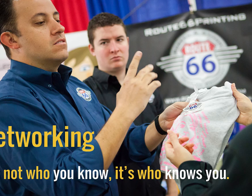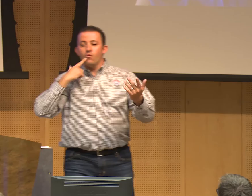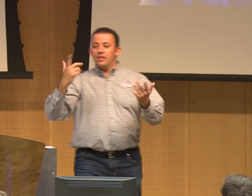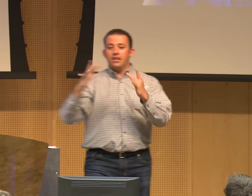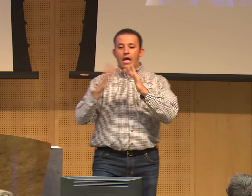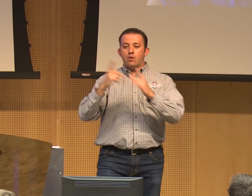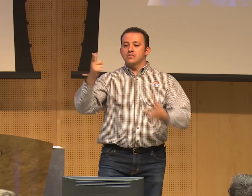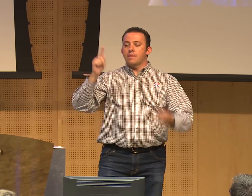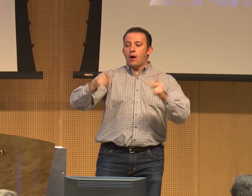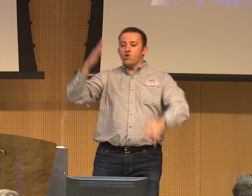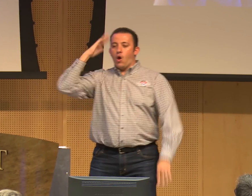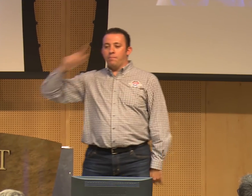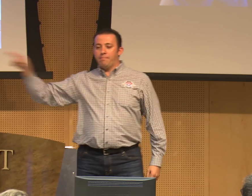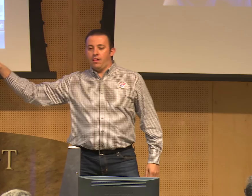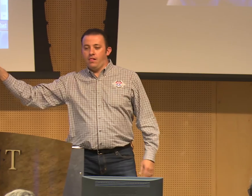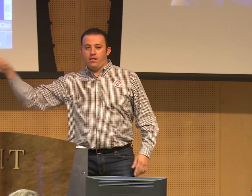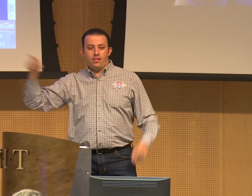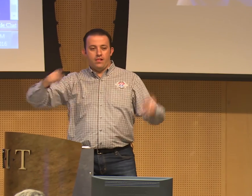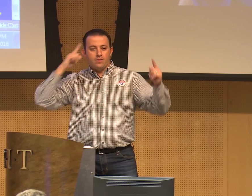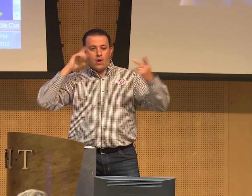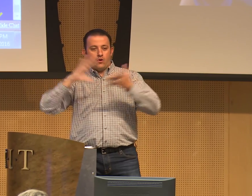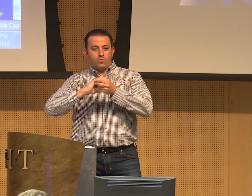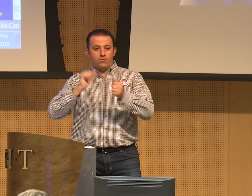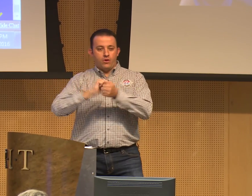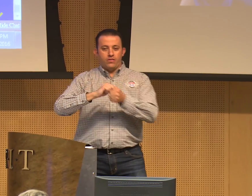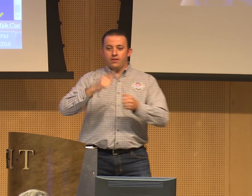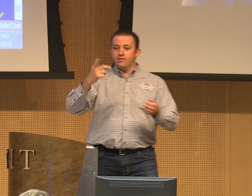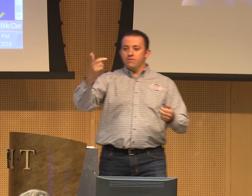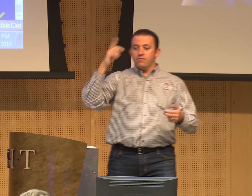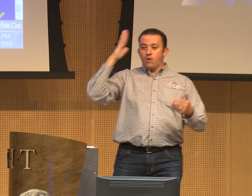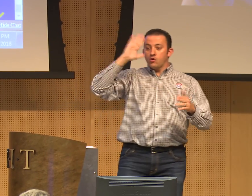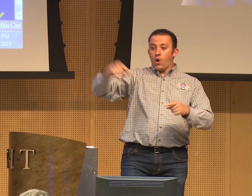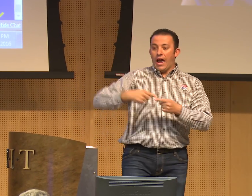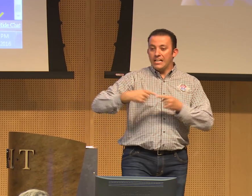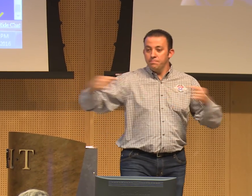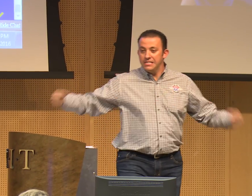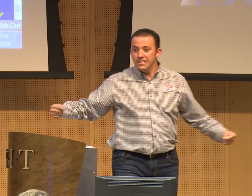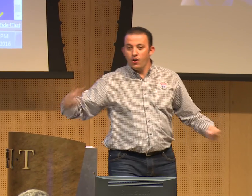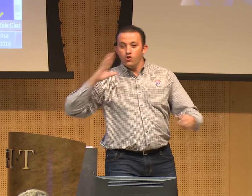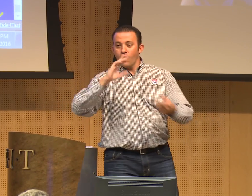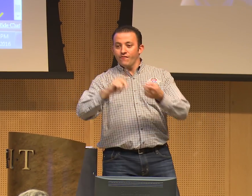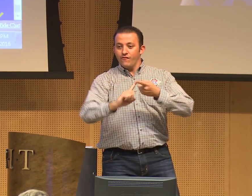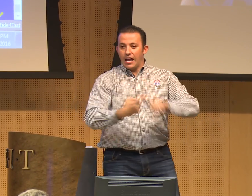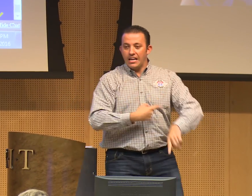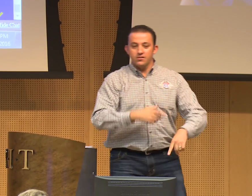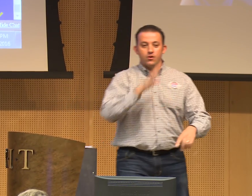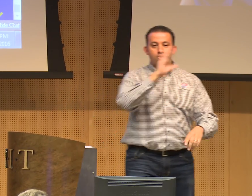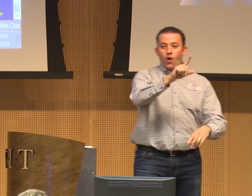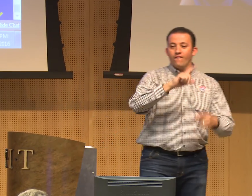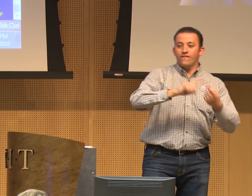Really. So networking is about who you know. It's who you're able to work with. Know your enemies. Know your friends.